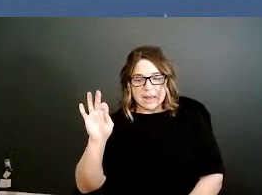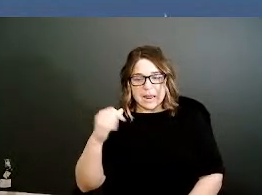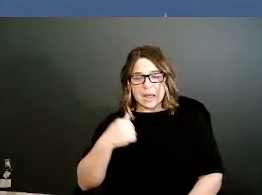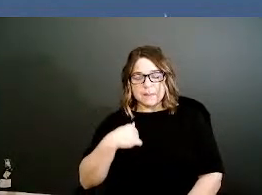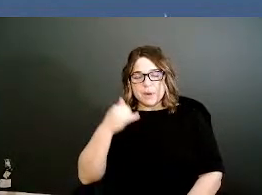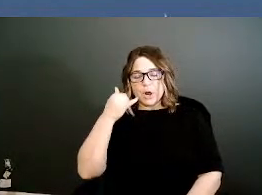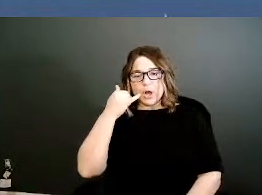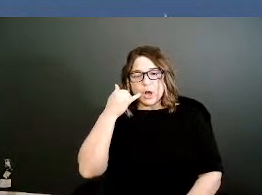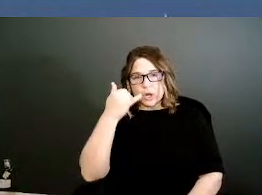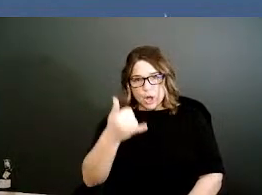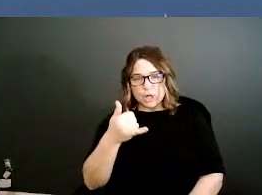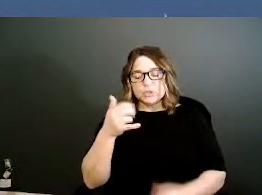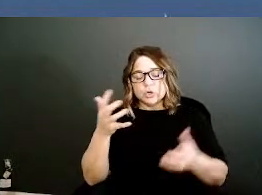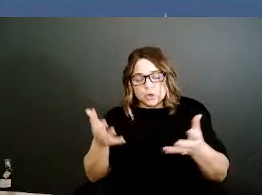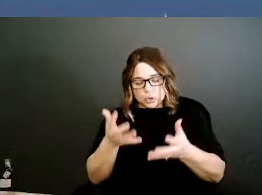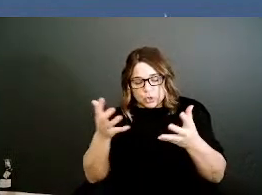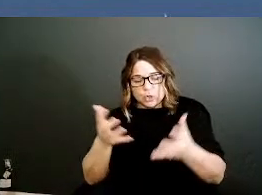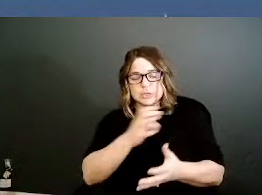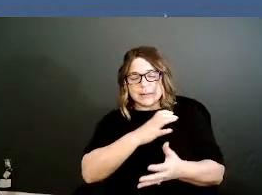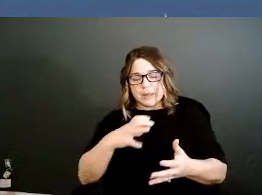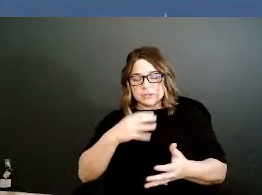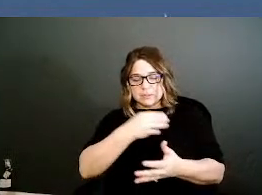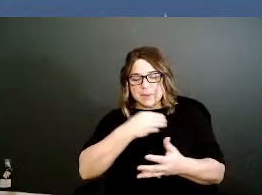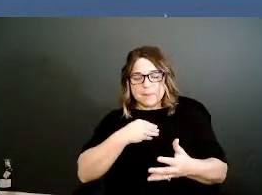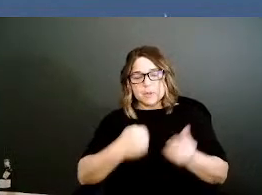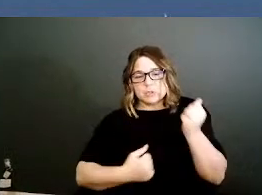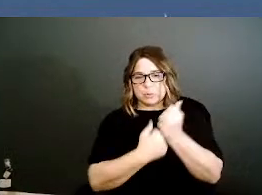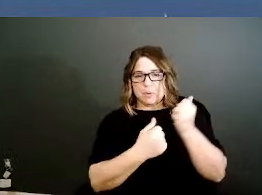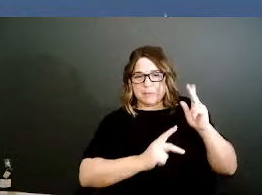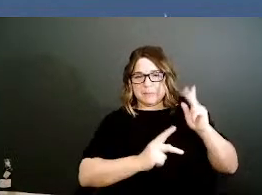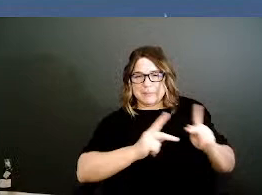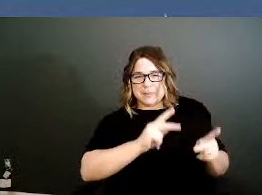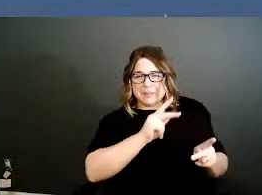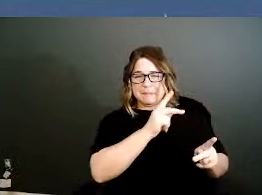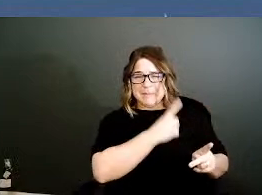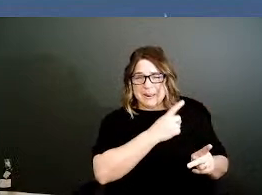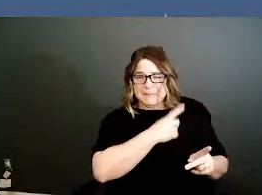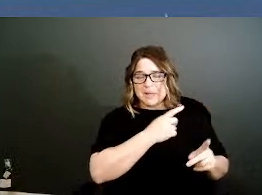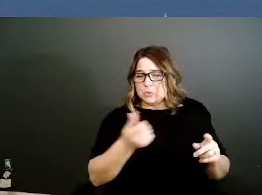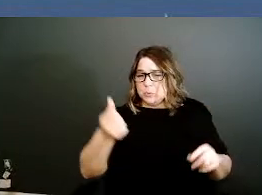IT'S OVER WHELMINGLY UNCONSCIOUSABLELY TO INCREASE THE